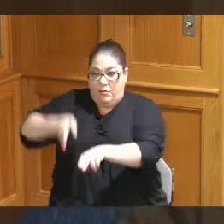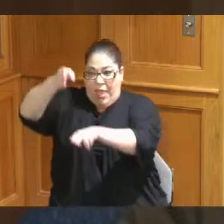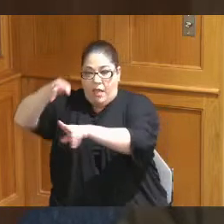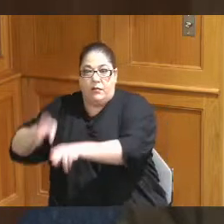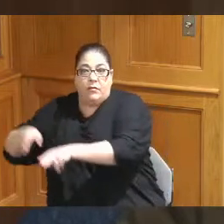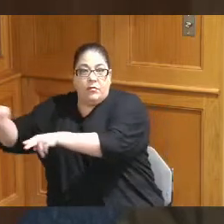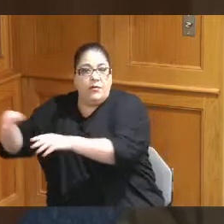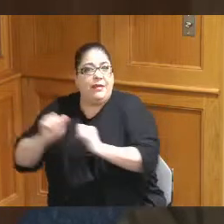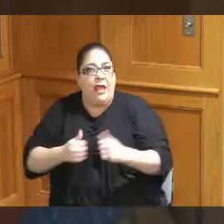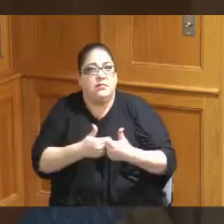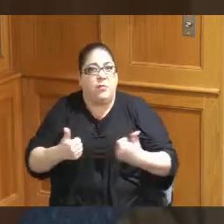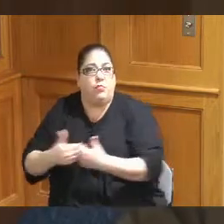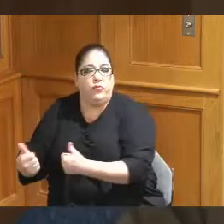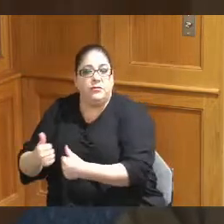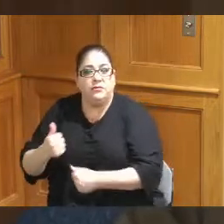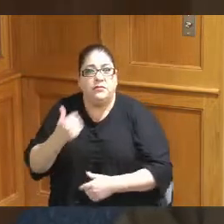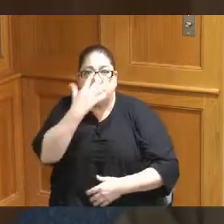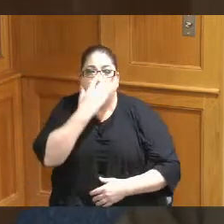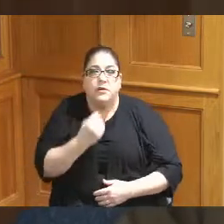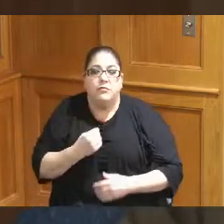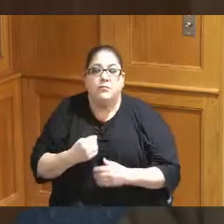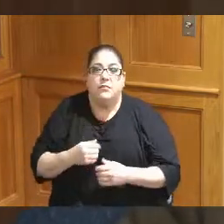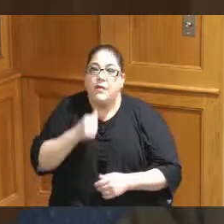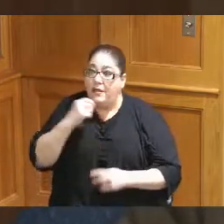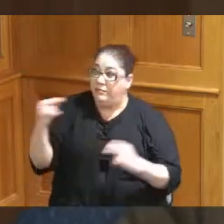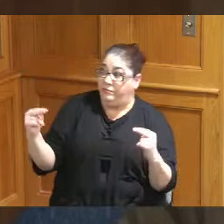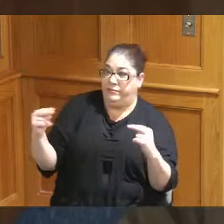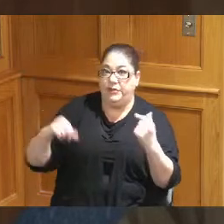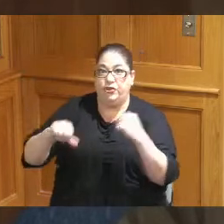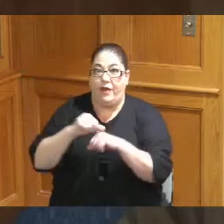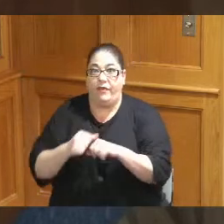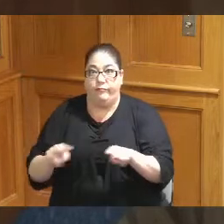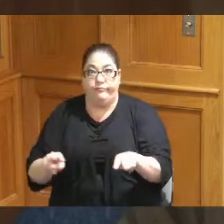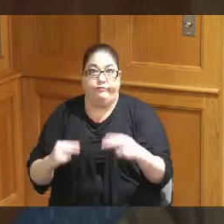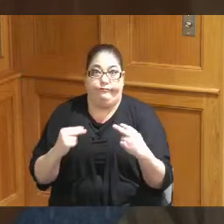to what we were seeing with Covid and you are our main partner and all that so I do appreciate that